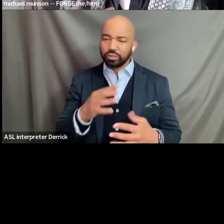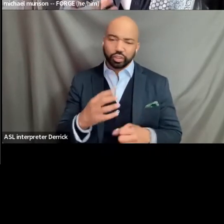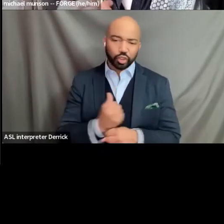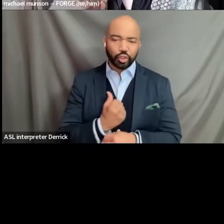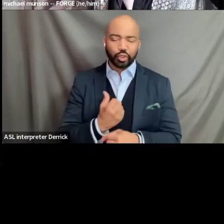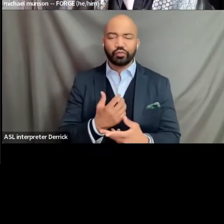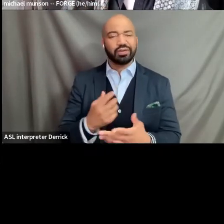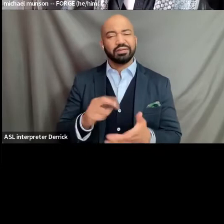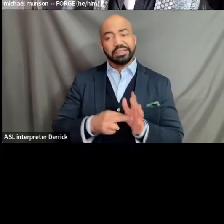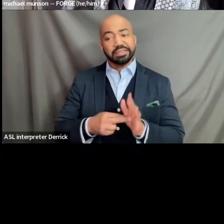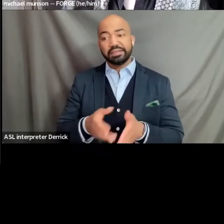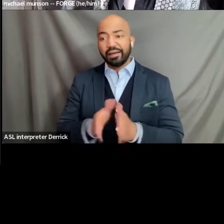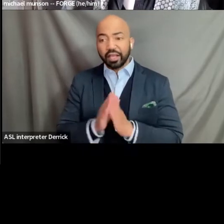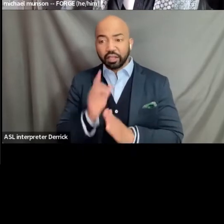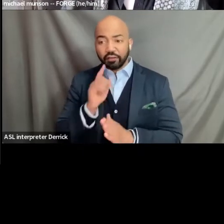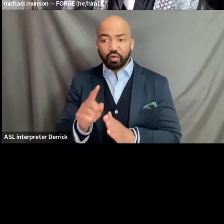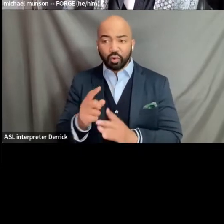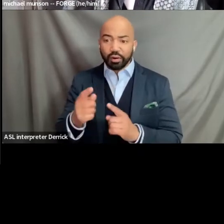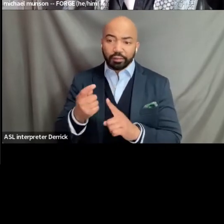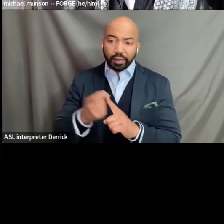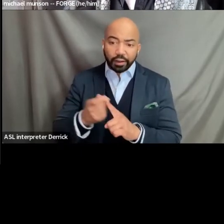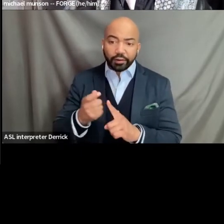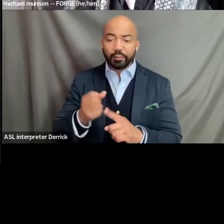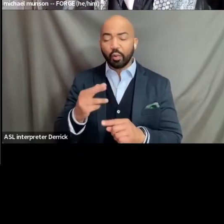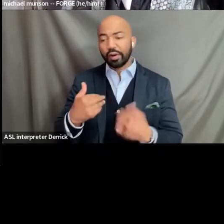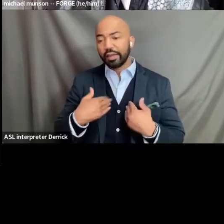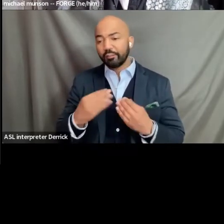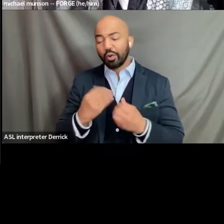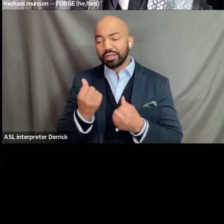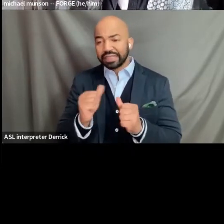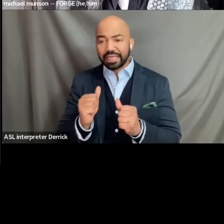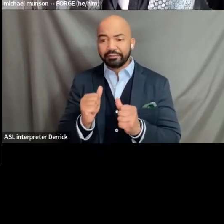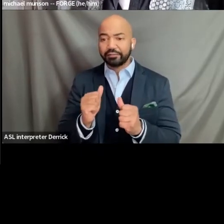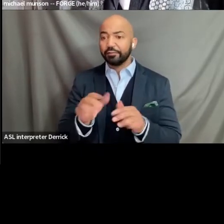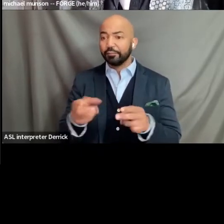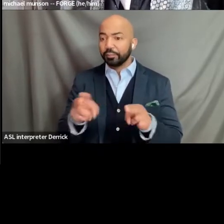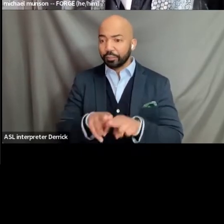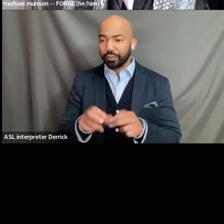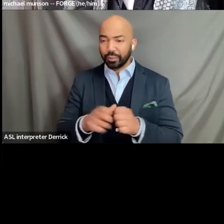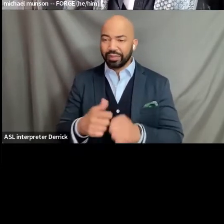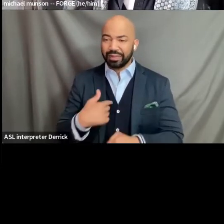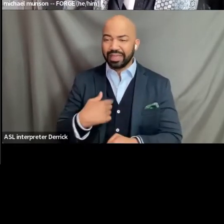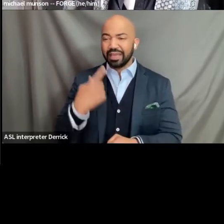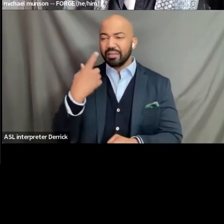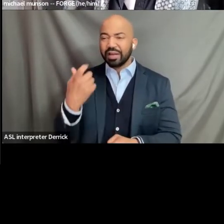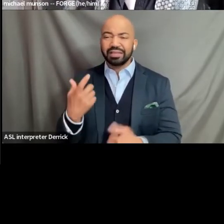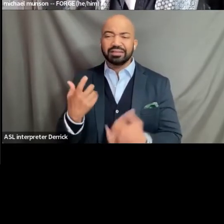or engage in safer contact with me because they already are stretching to love me anyway